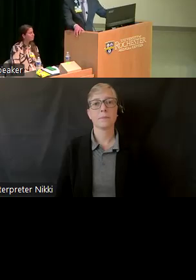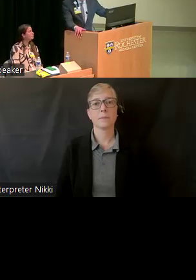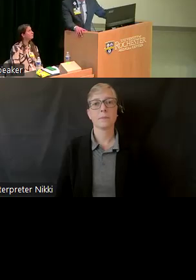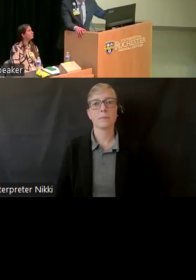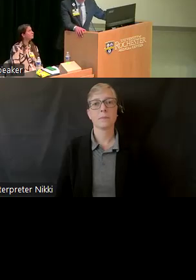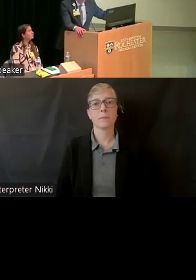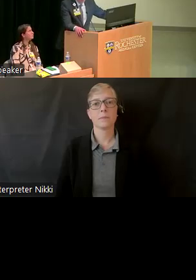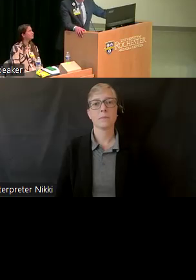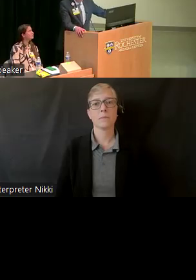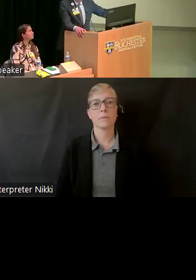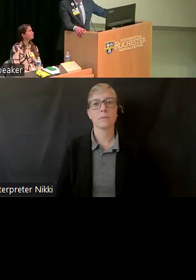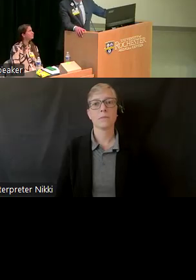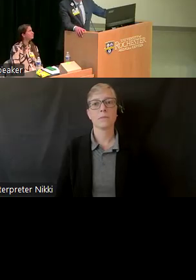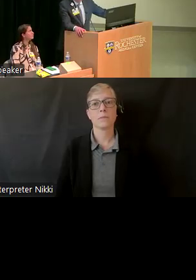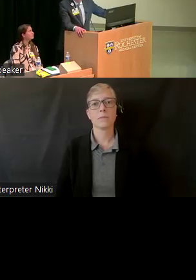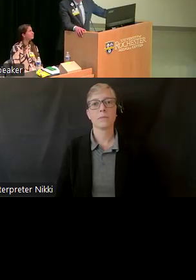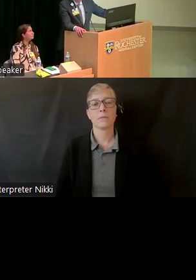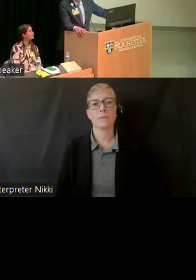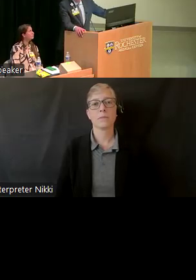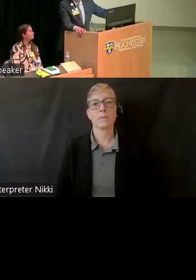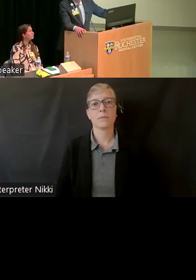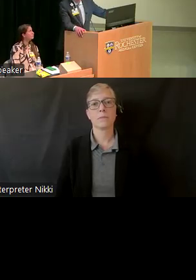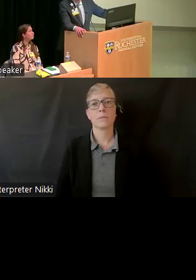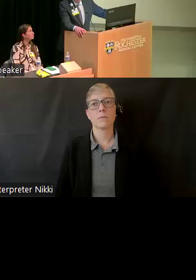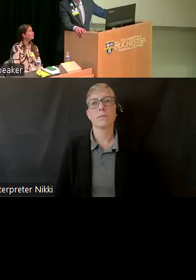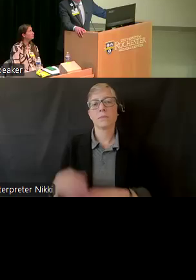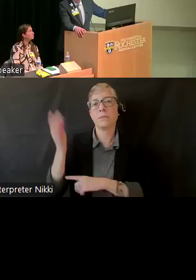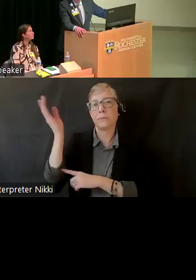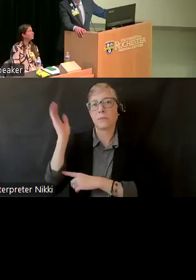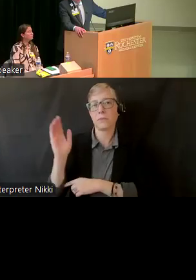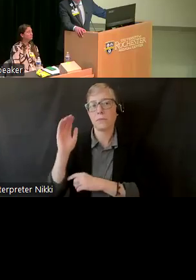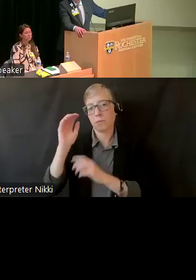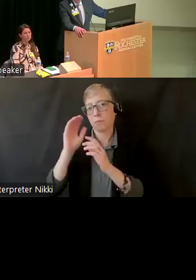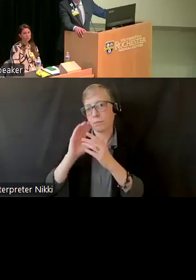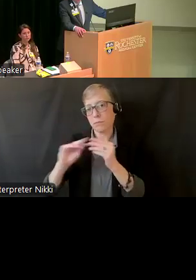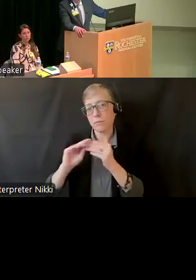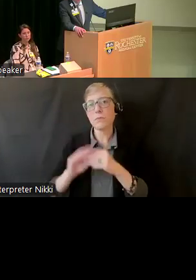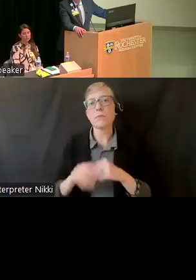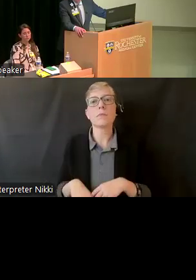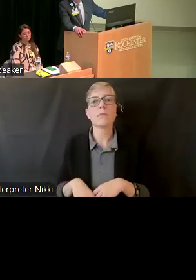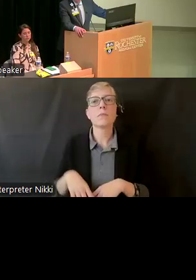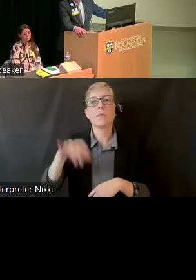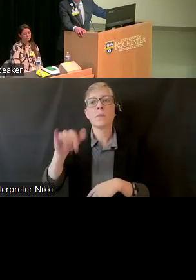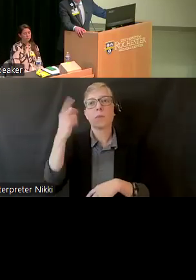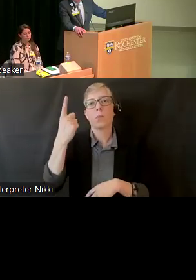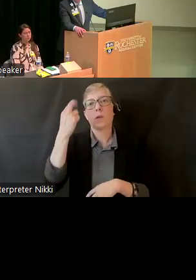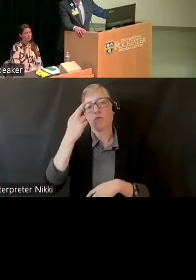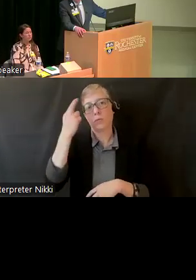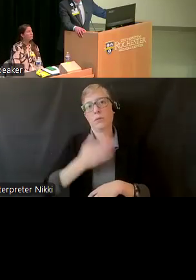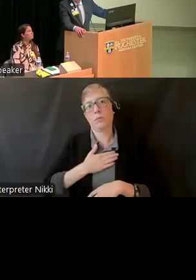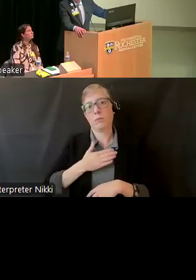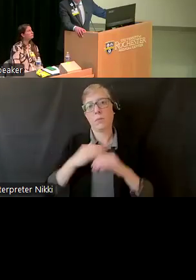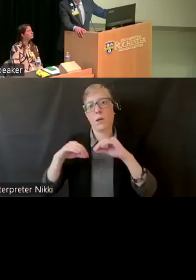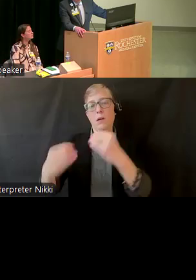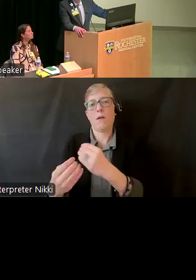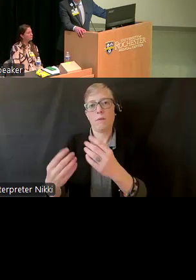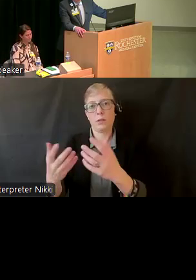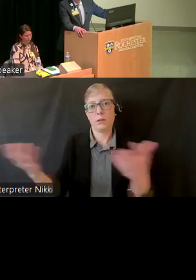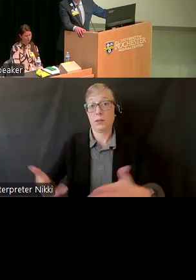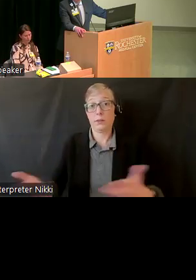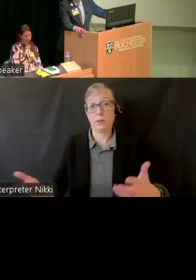i I really think that's a a a driver of why my office is here so um you know from connecting